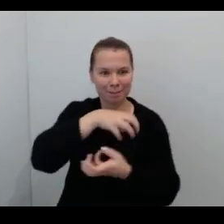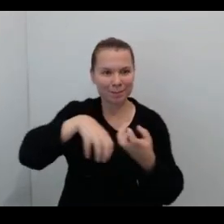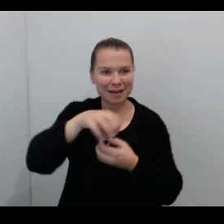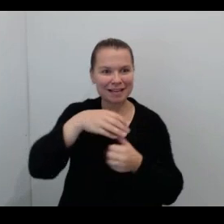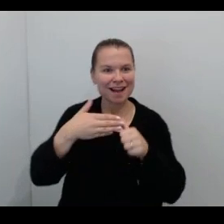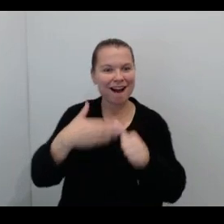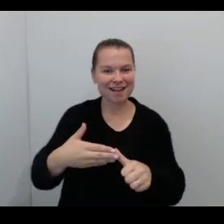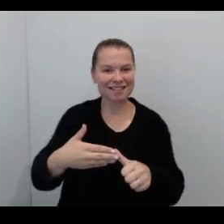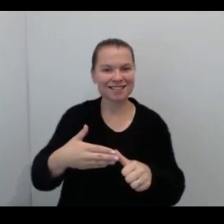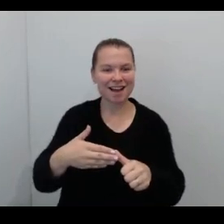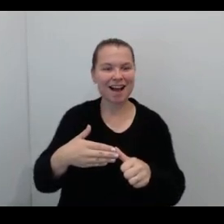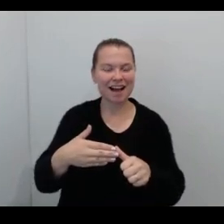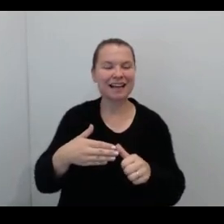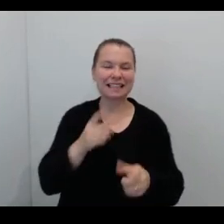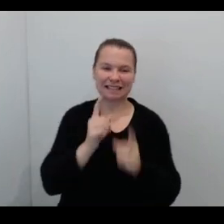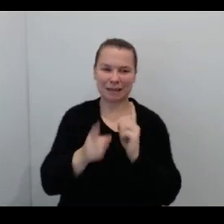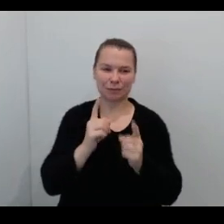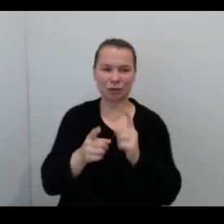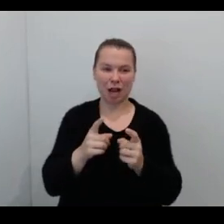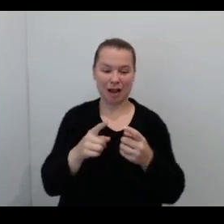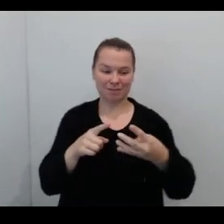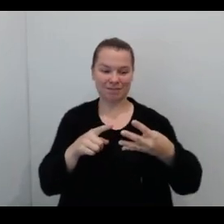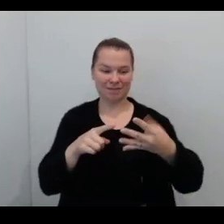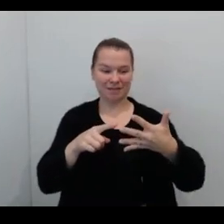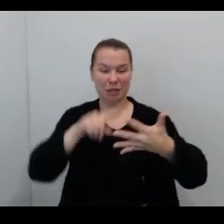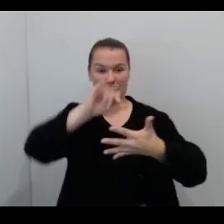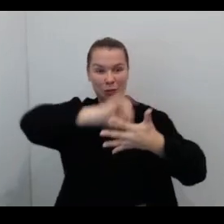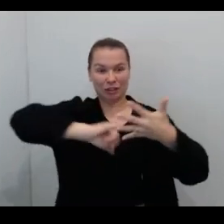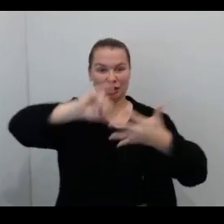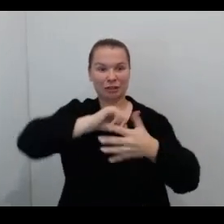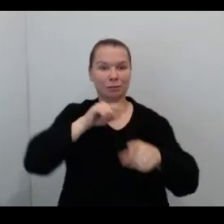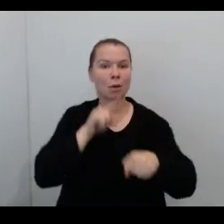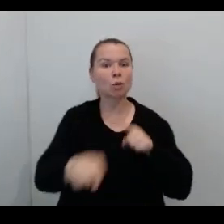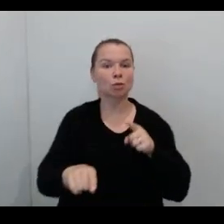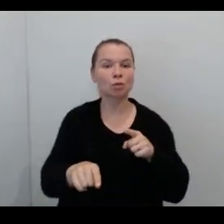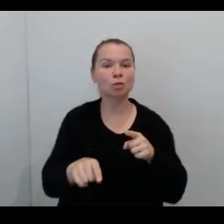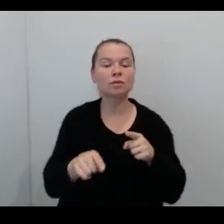Definitely top heavy on one answer but we do have a couple of answers in here as well.